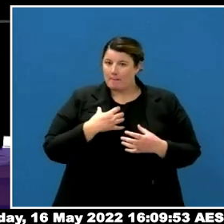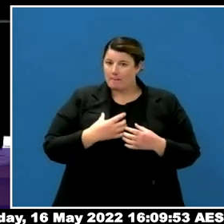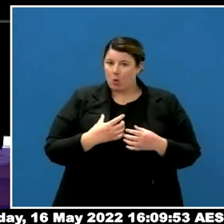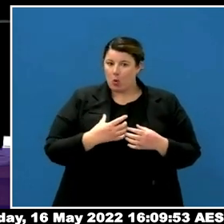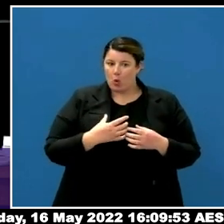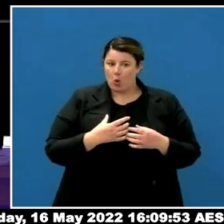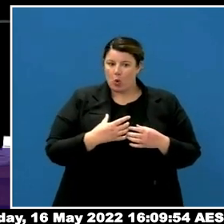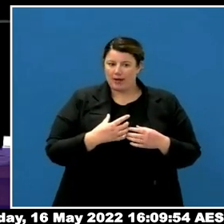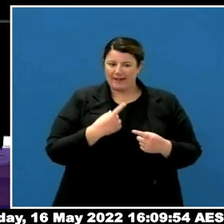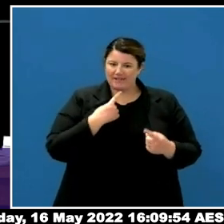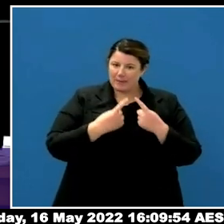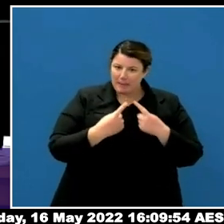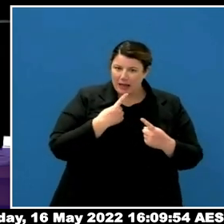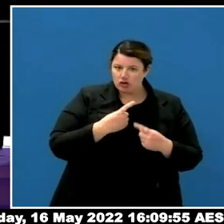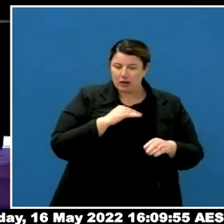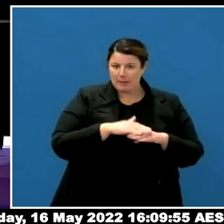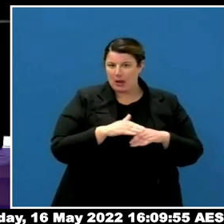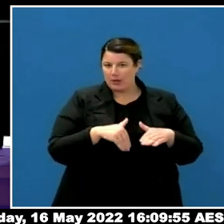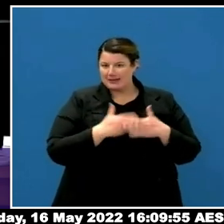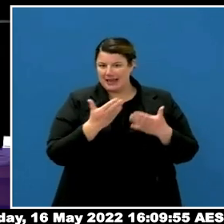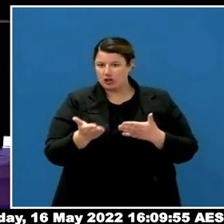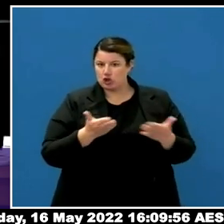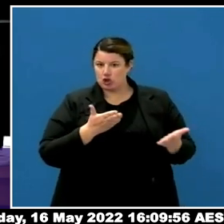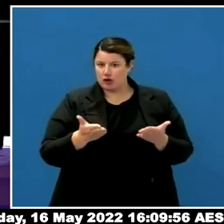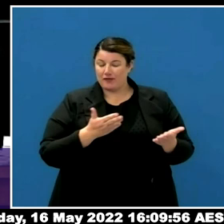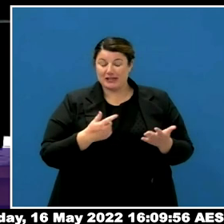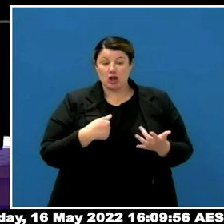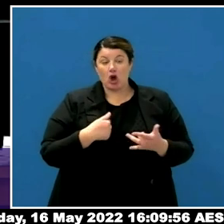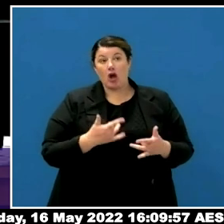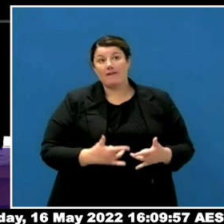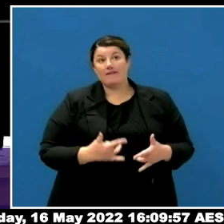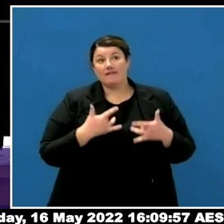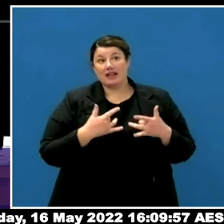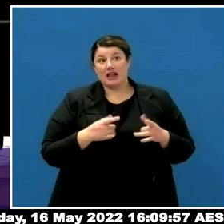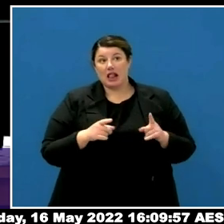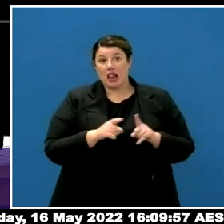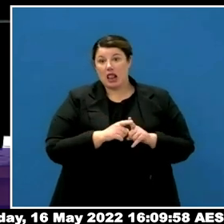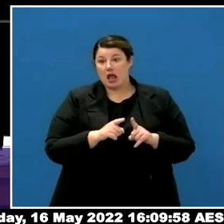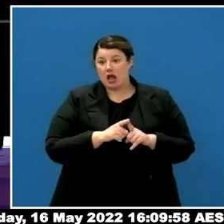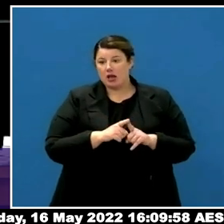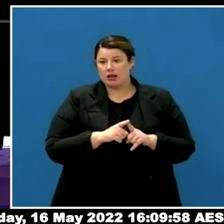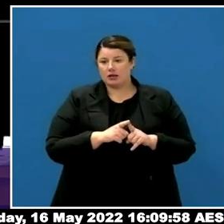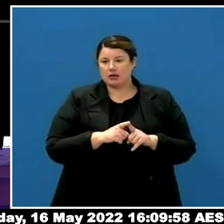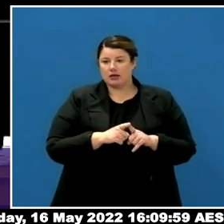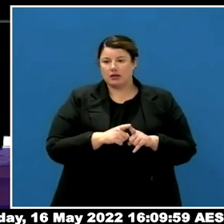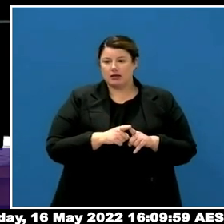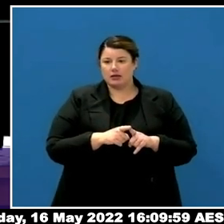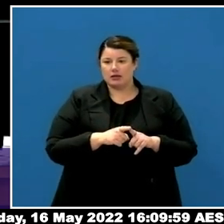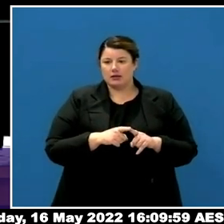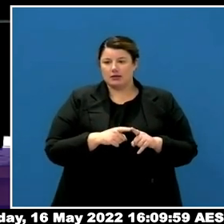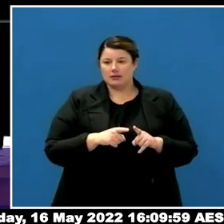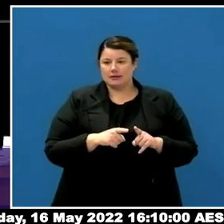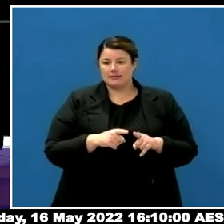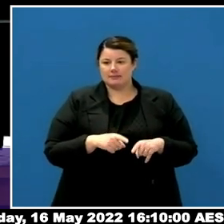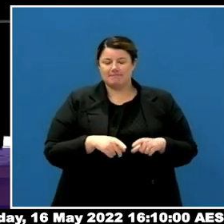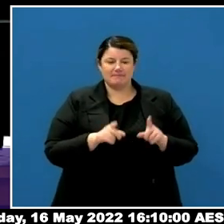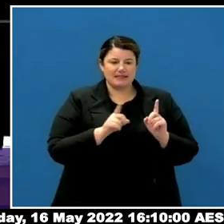The day program seemed to be cookie cutter, you know, all exactly the same, whereas a lot